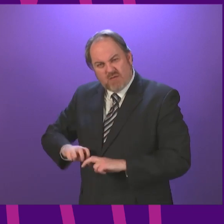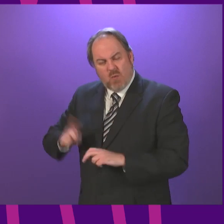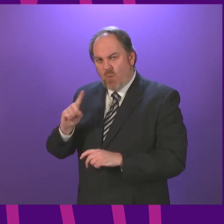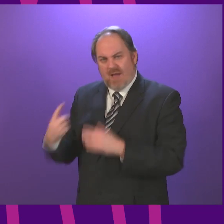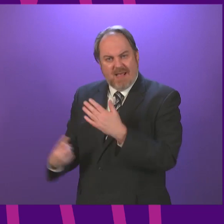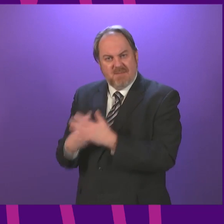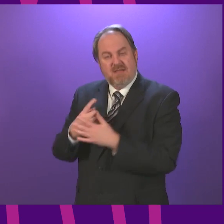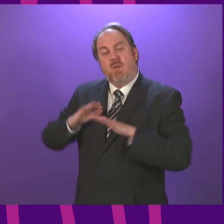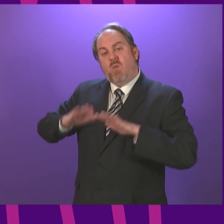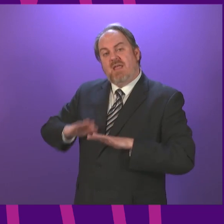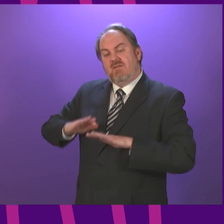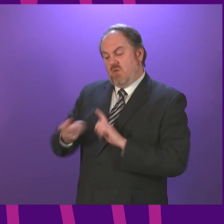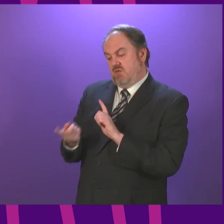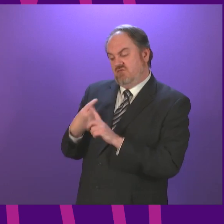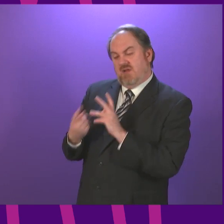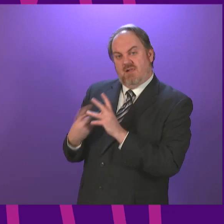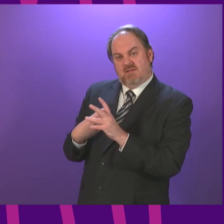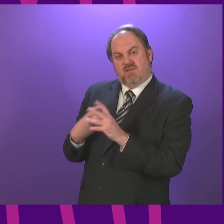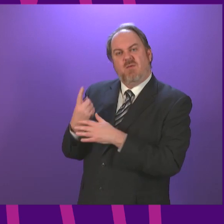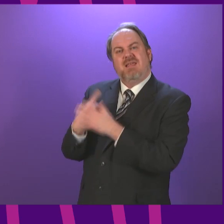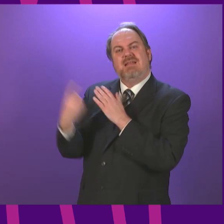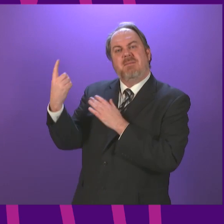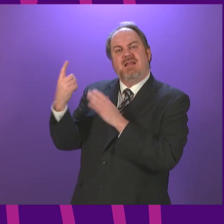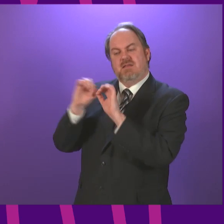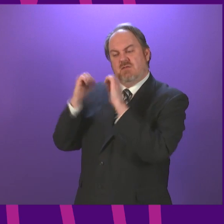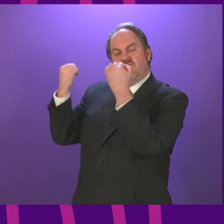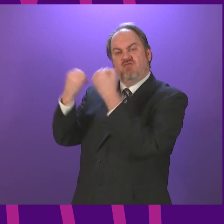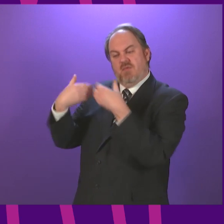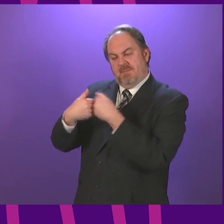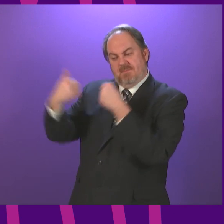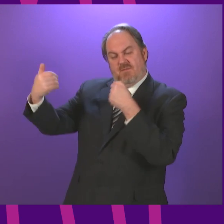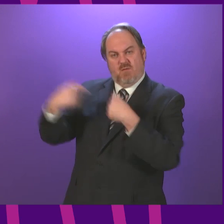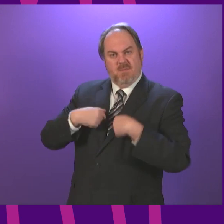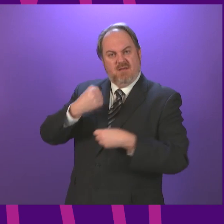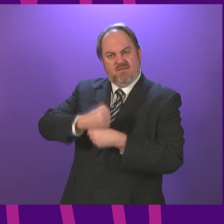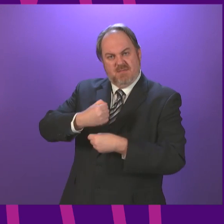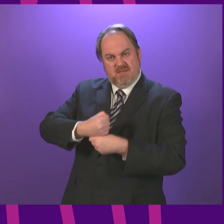forward to hearing what he and his independent advisory group have to say about them. If further